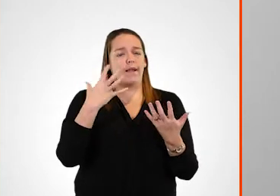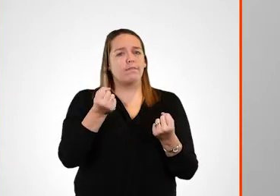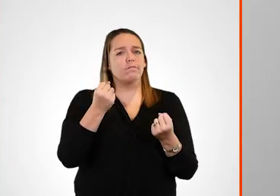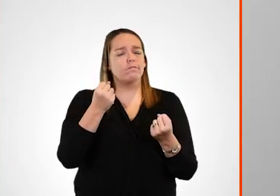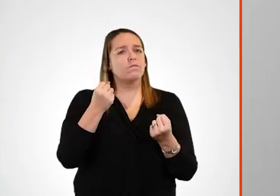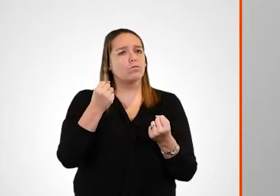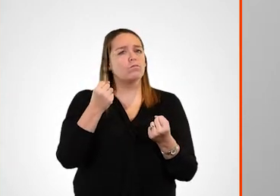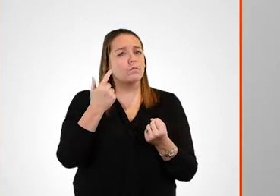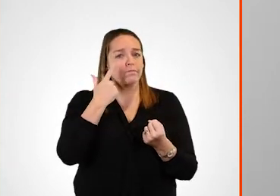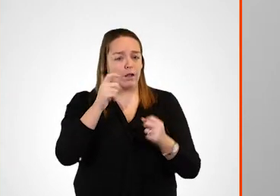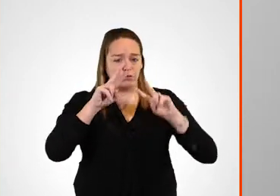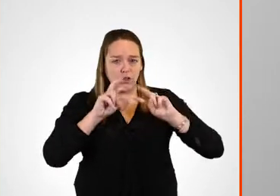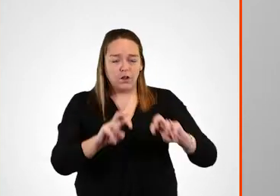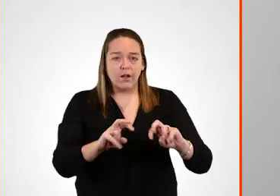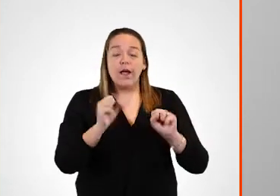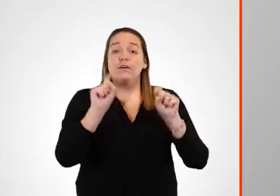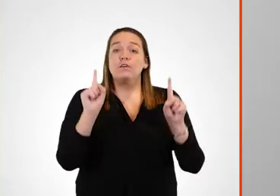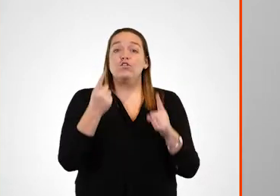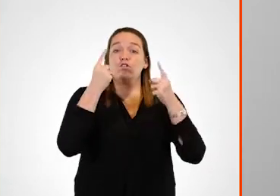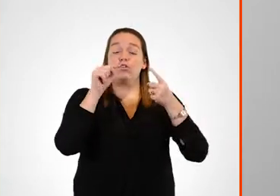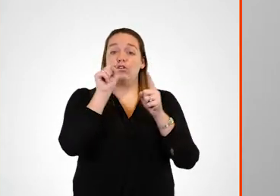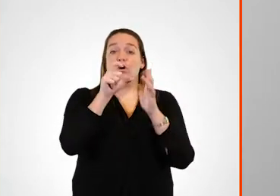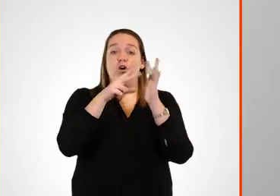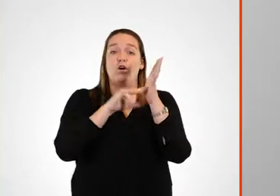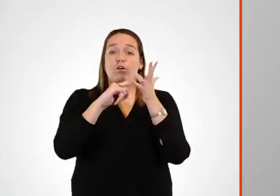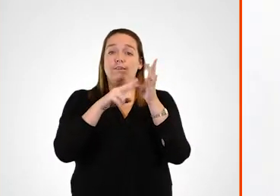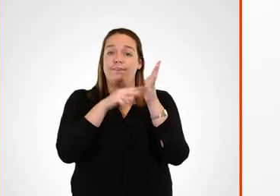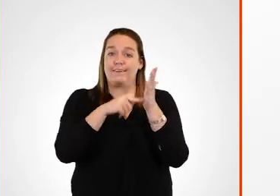When we looked at initial consonant accuracy, the left chart here,